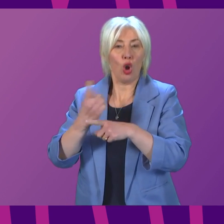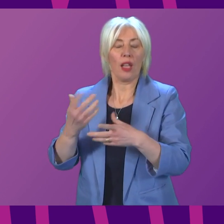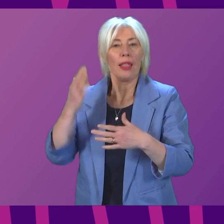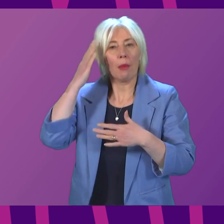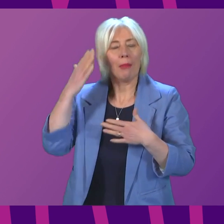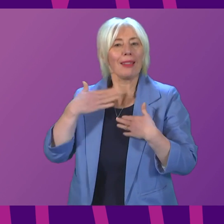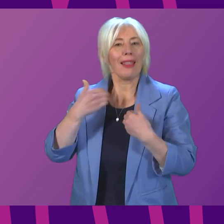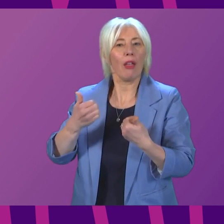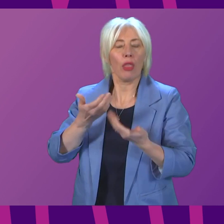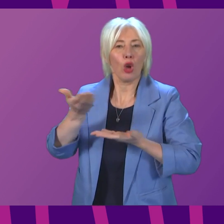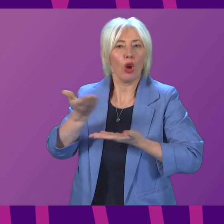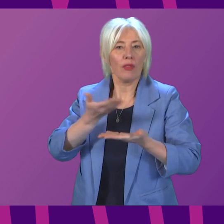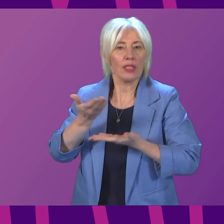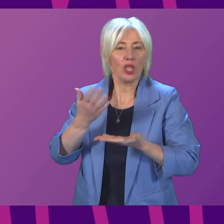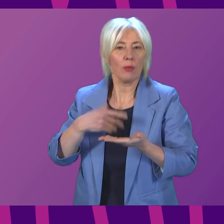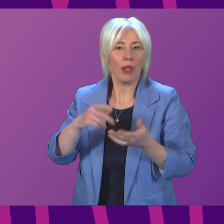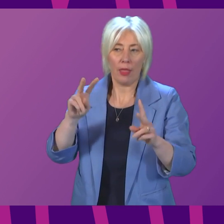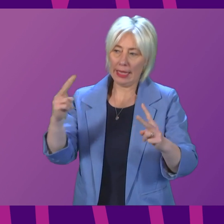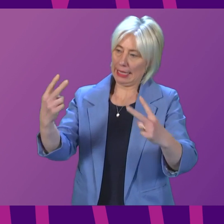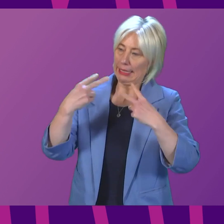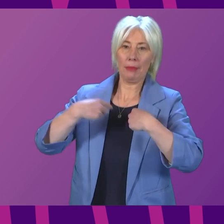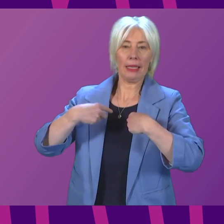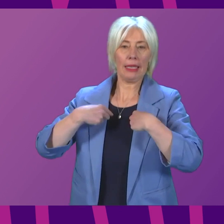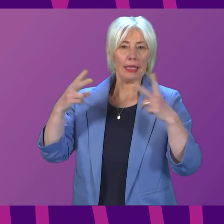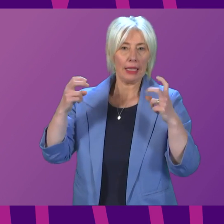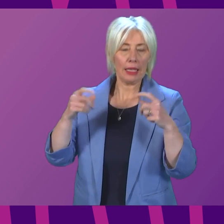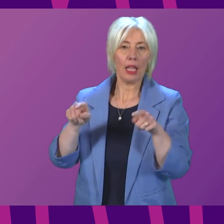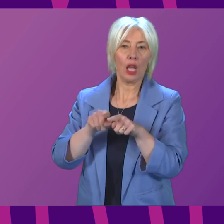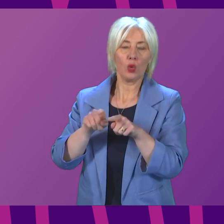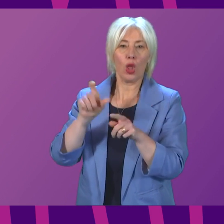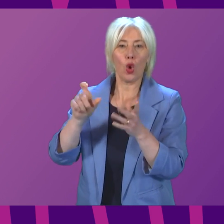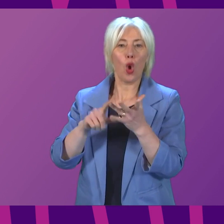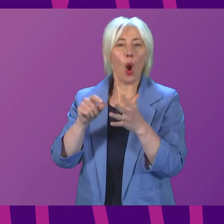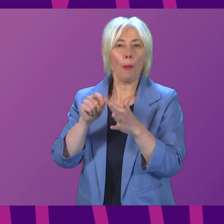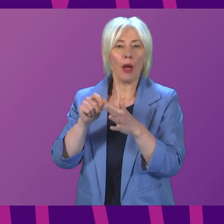It is supported in Scotland by See Me and the Co-op and is promoted by trade unions such as the Union of Shop, Distributive and Allied Workers.